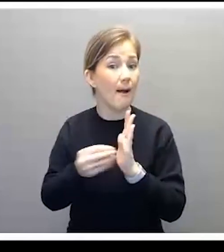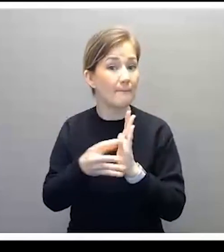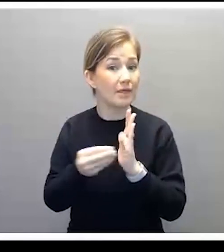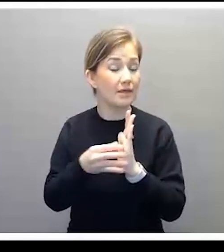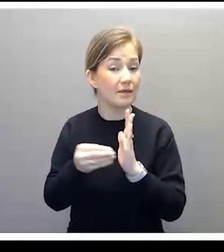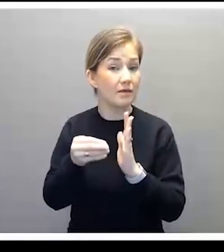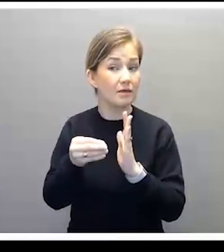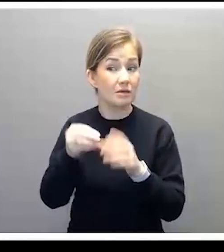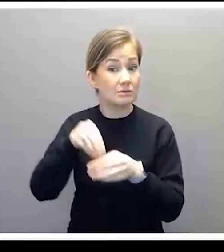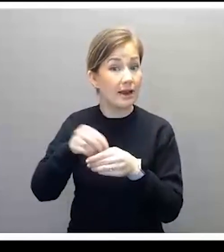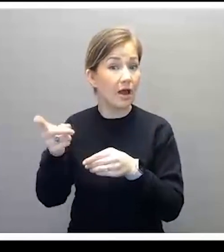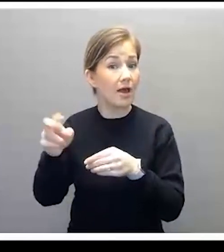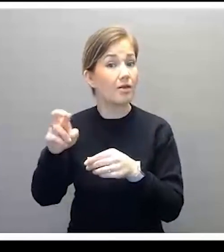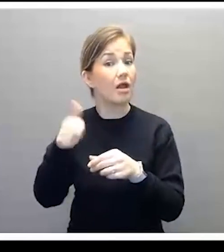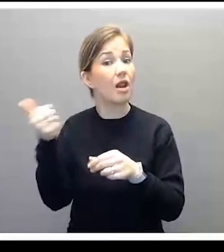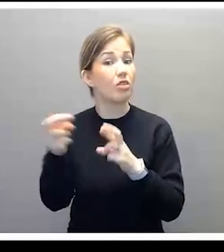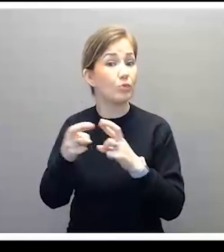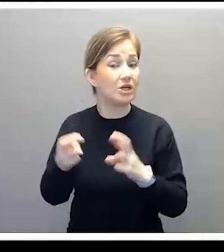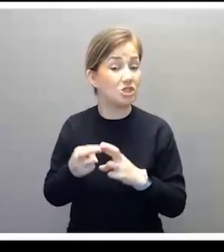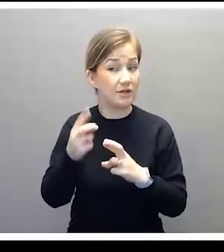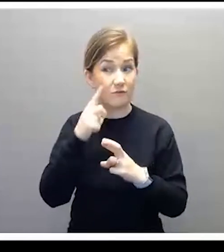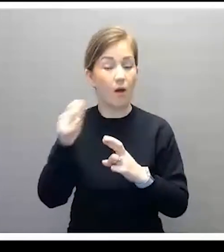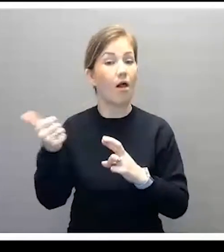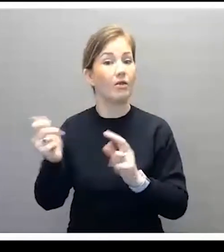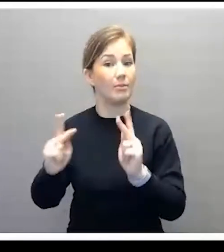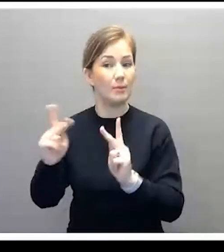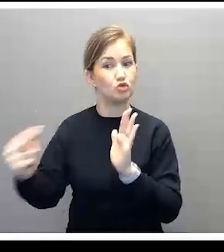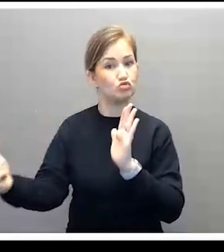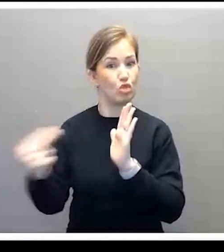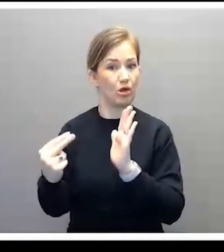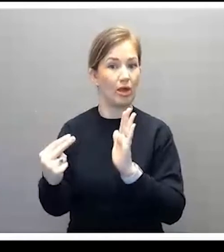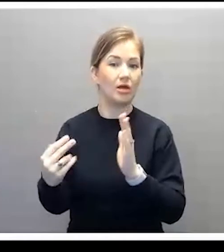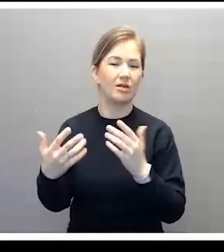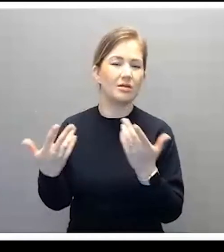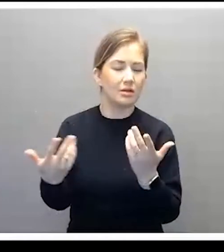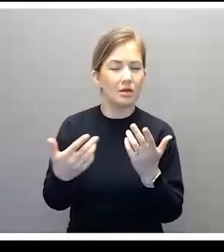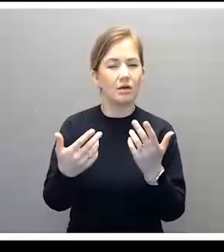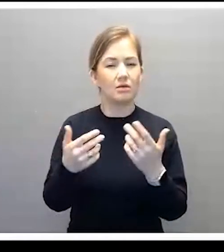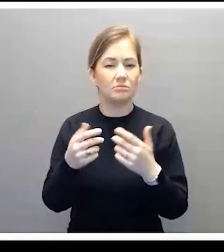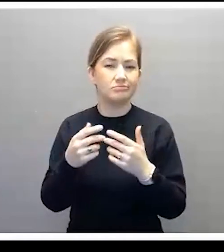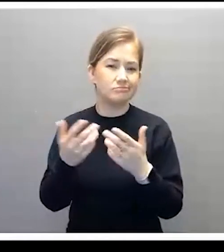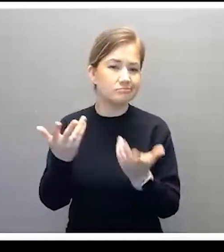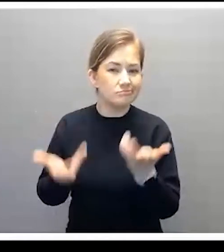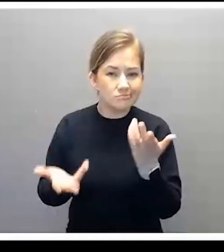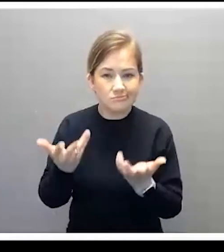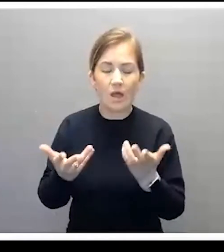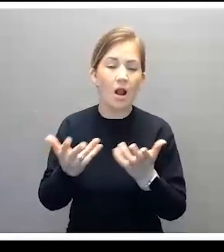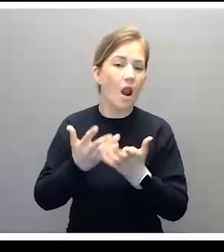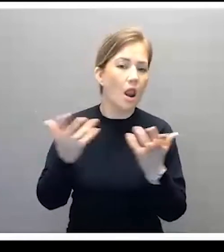in another region altogether for other people to reference, right? There's a lot of like content